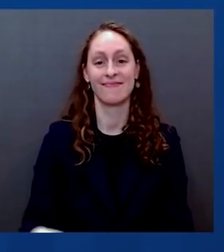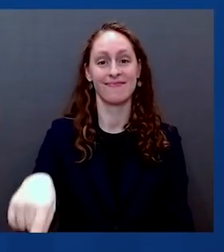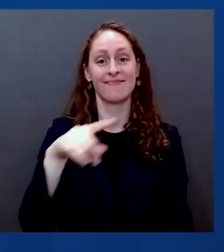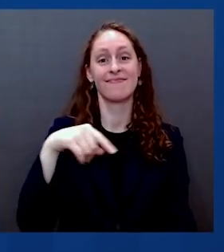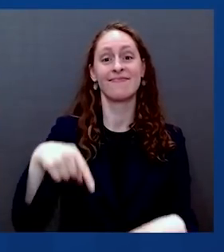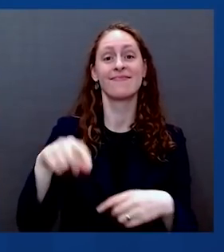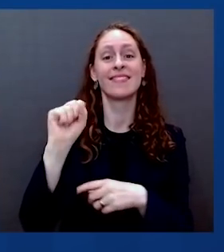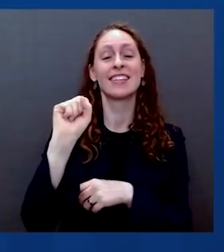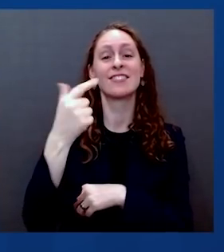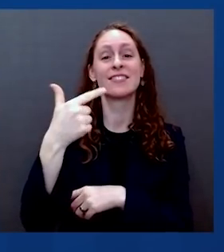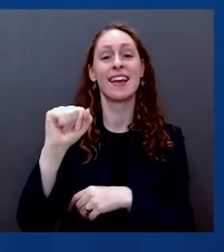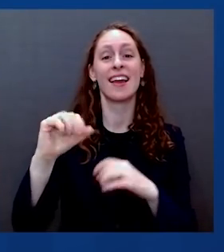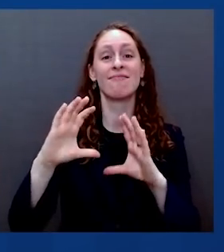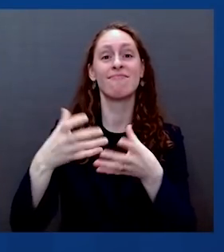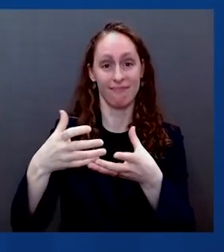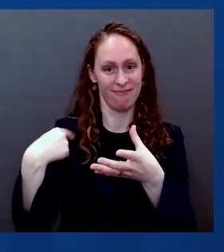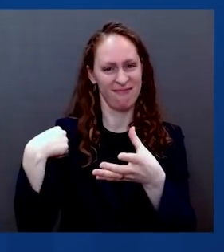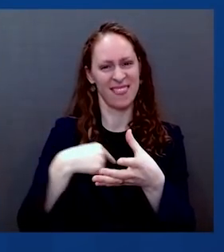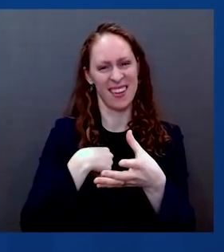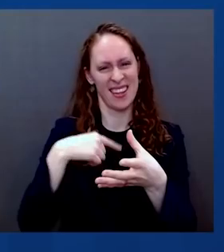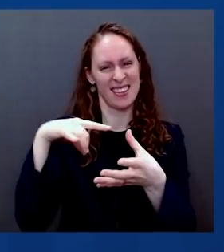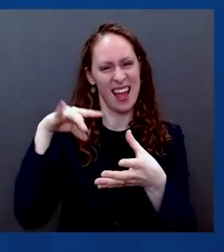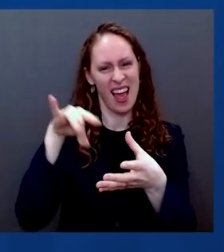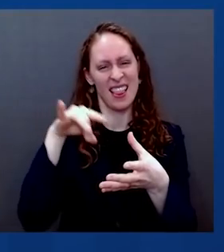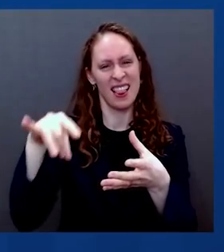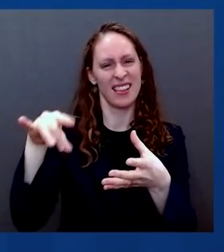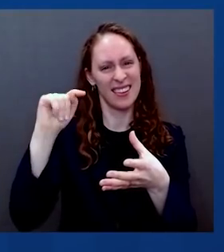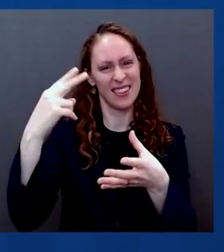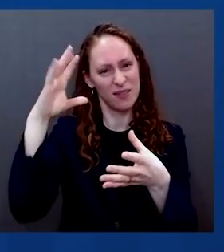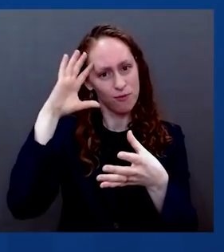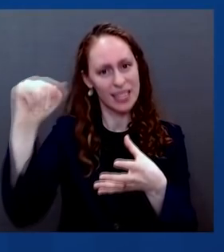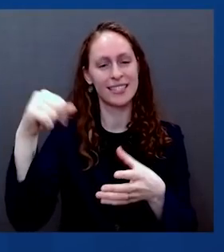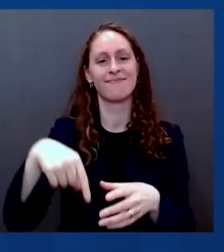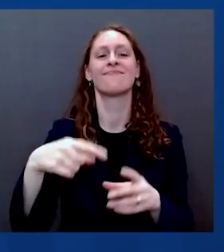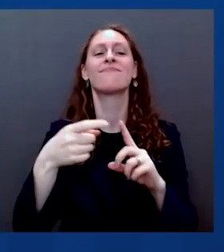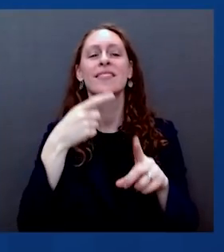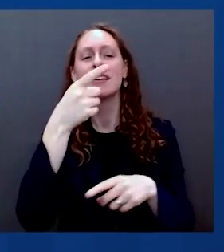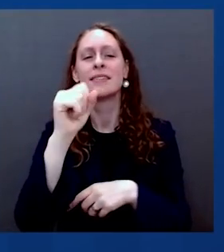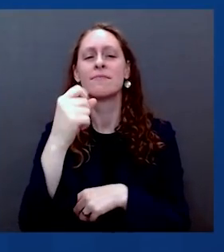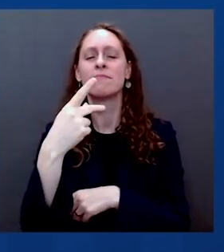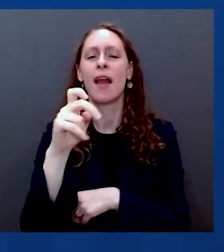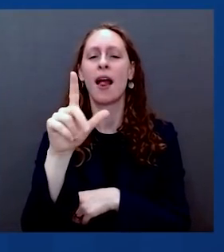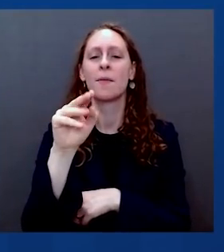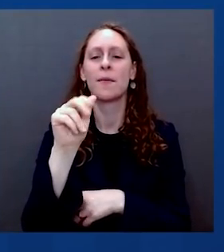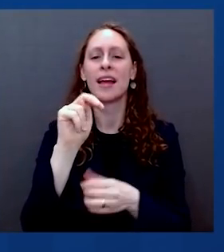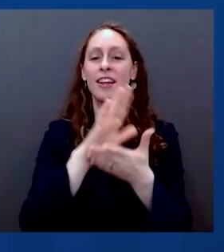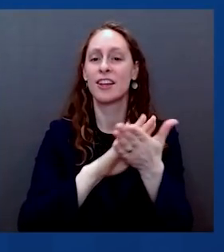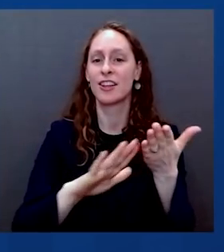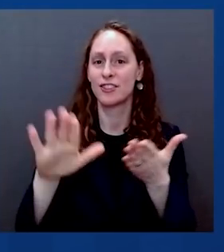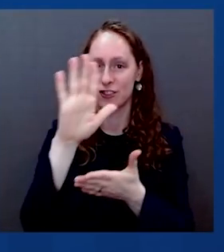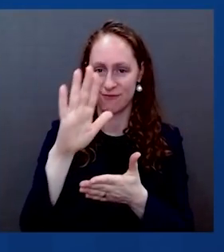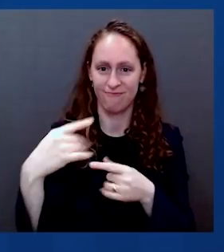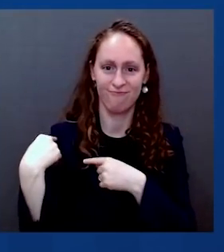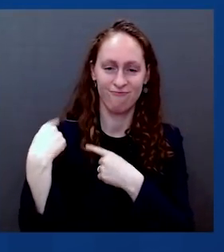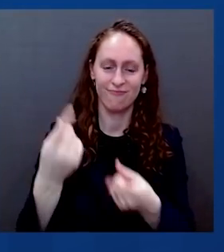Thank you, President Biden, Vice President Harris and the White House personnel who granted me the opportunity to speak with you today.